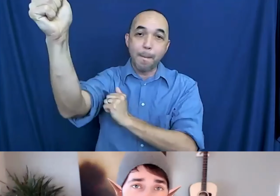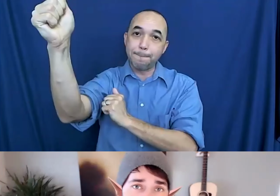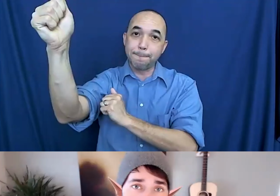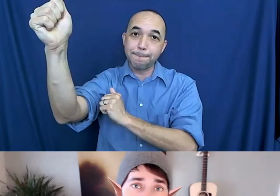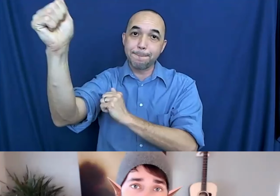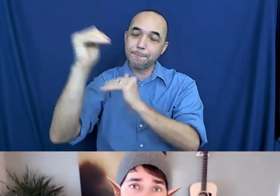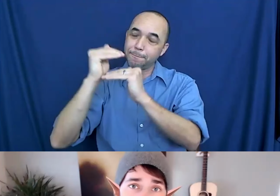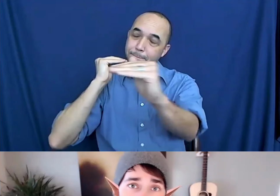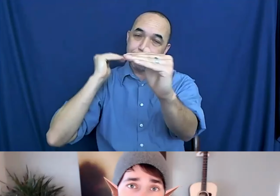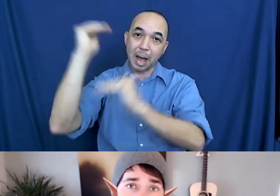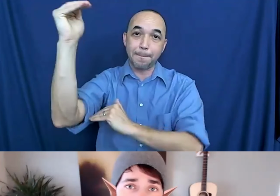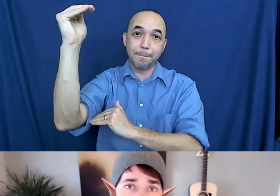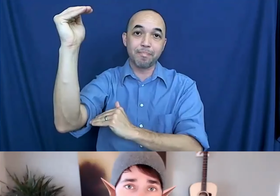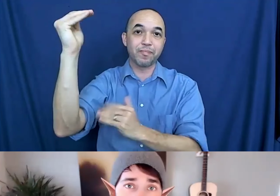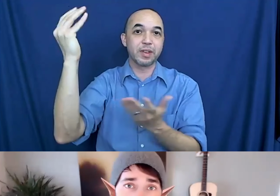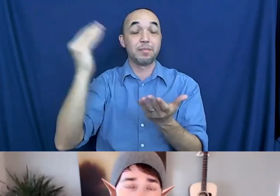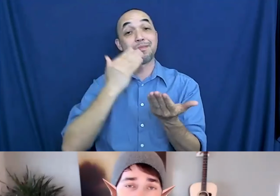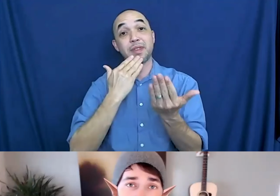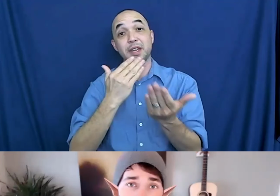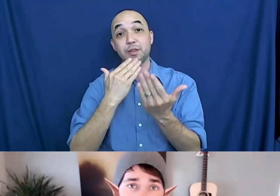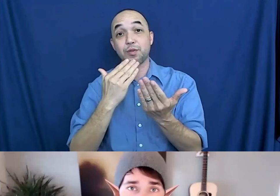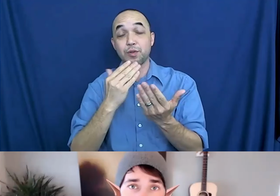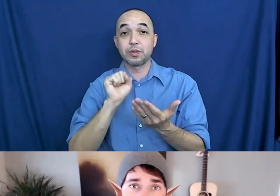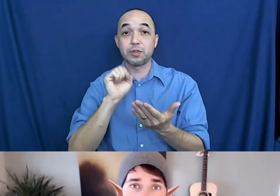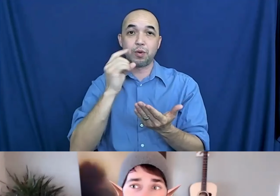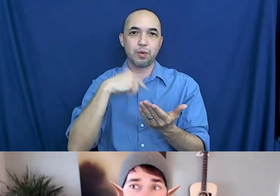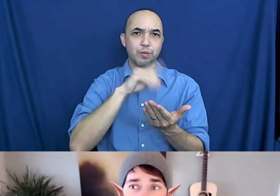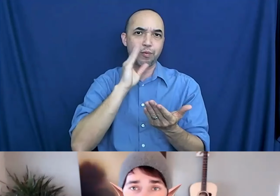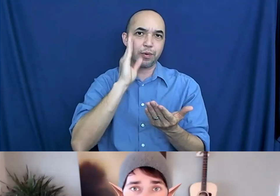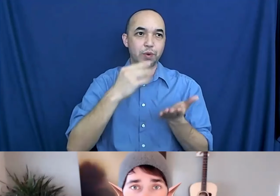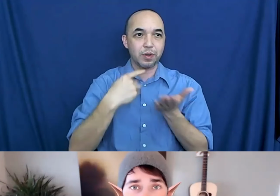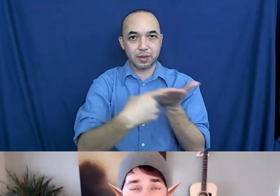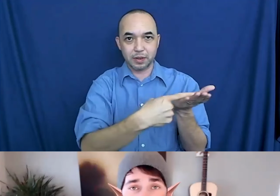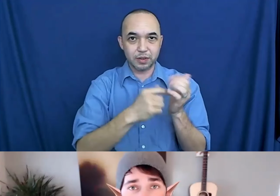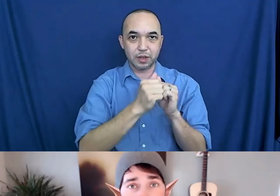YOU LOOP PAST THE -- BLEW PAST THE FUNDRAISING GOAL. WE ARE GOING TO TALK TO PEOPLE WORKING ON THE GROUND IN THOSE